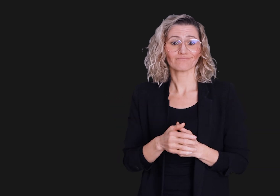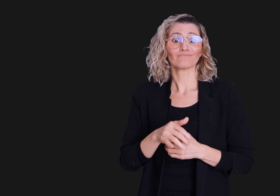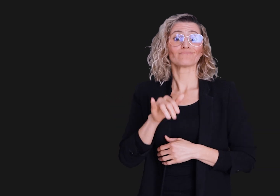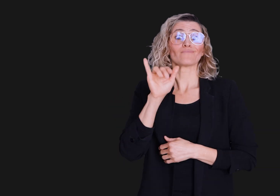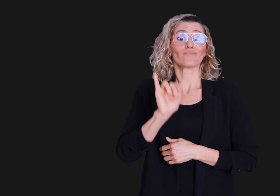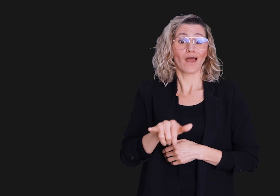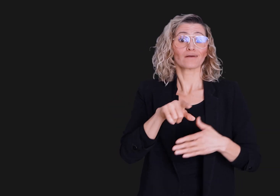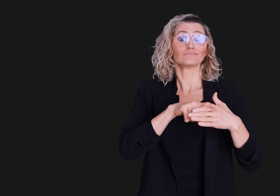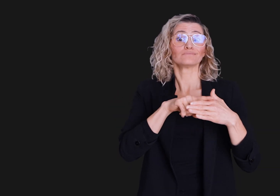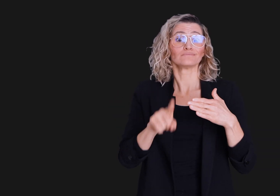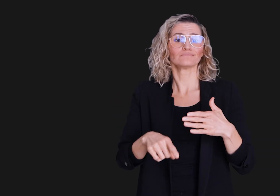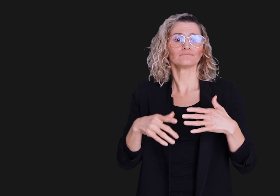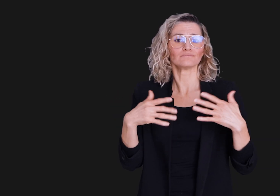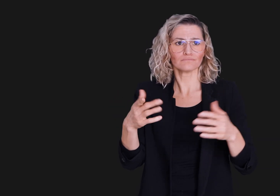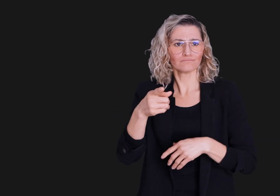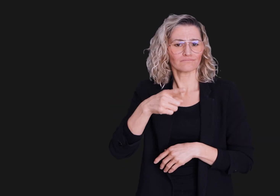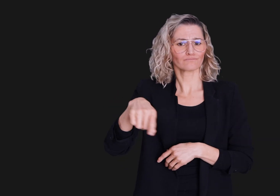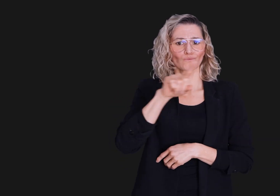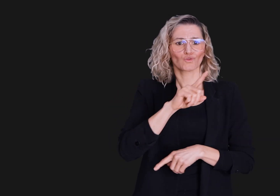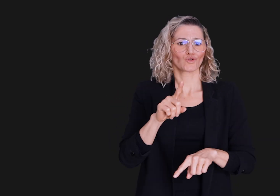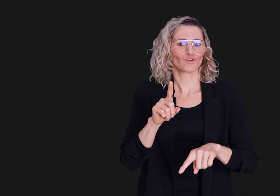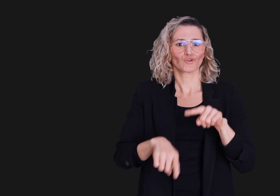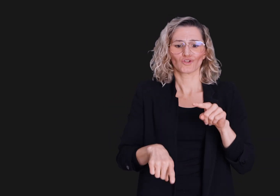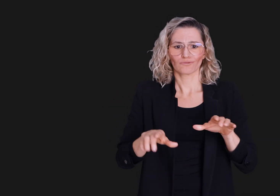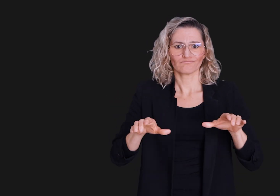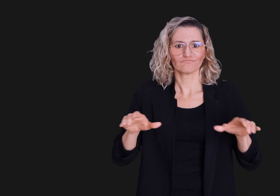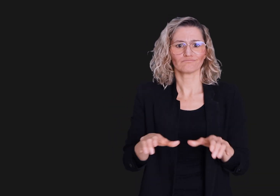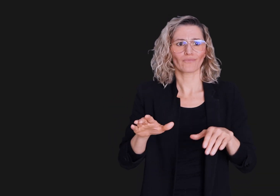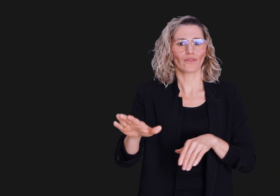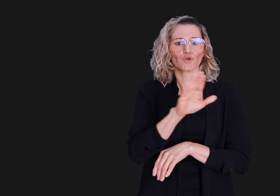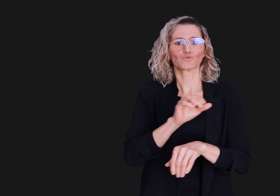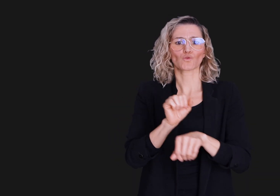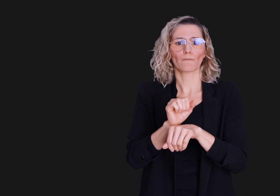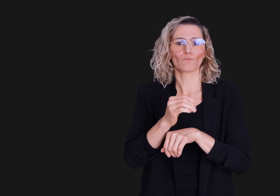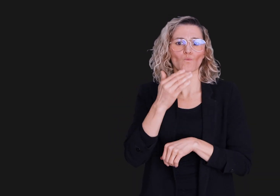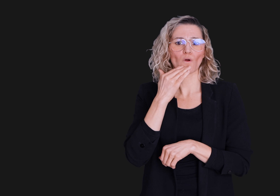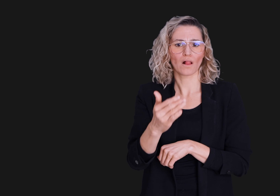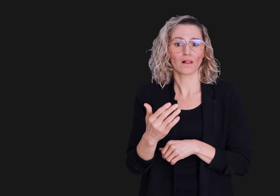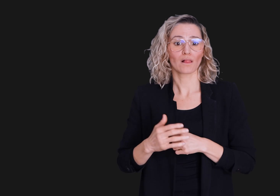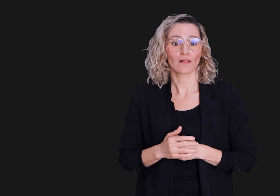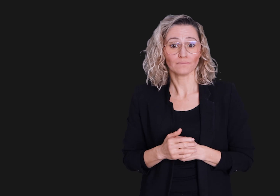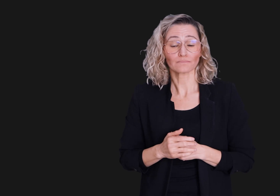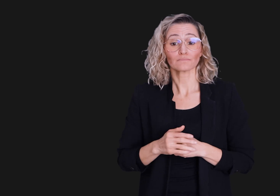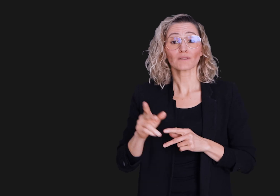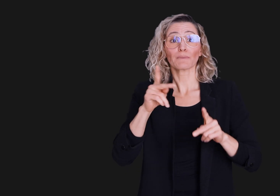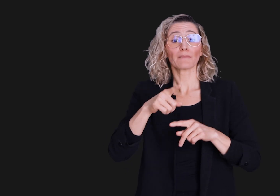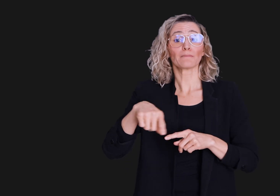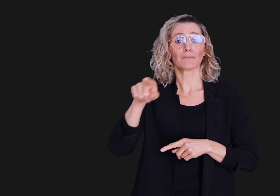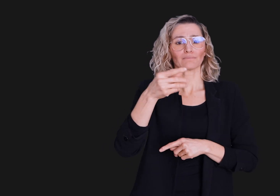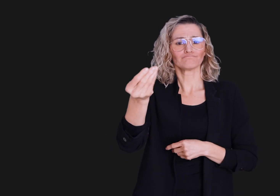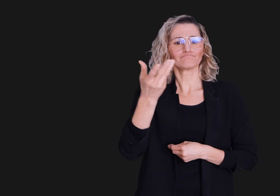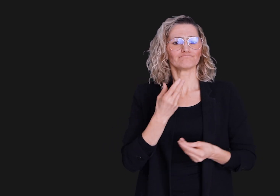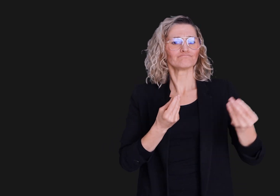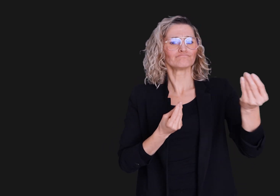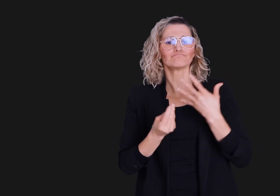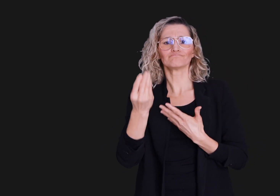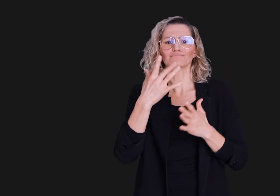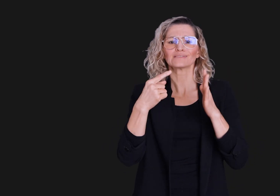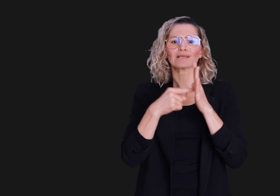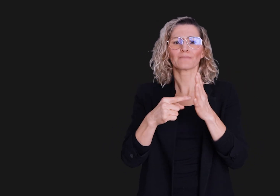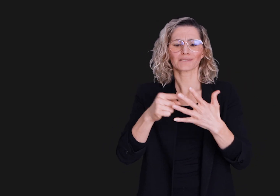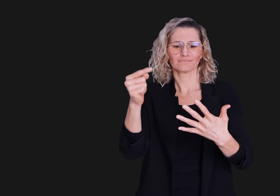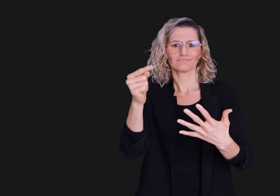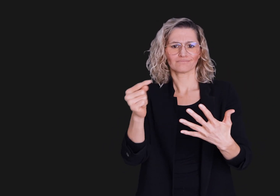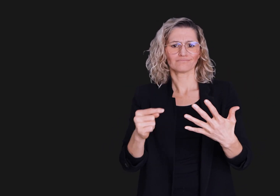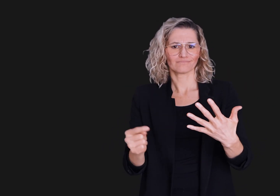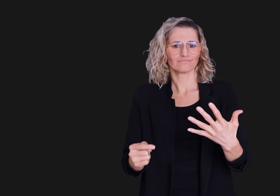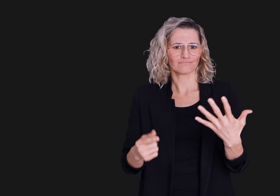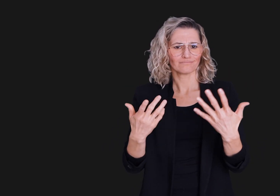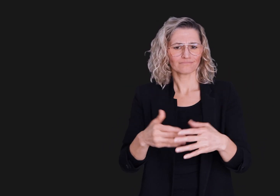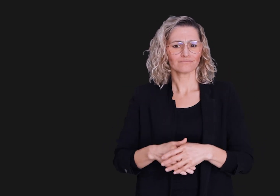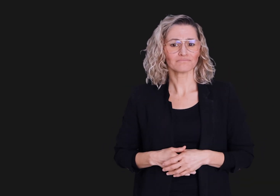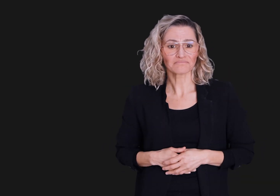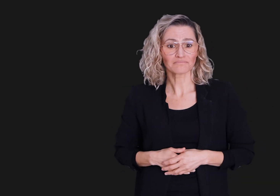They could not do their jobs well because of this. People gave us the following examples of this.